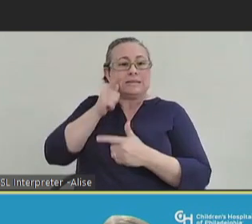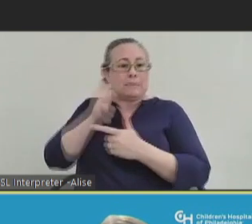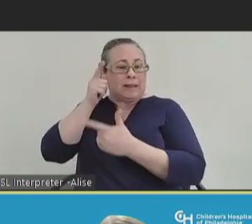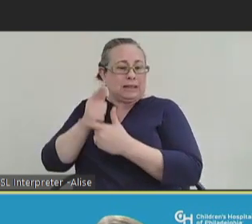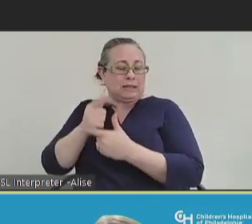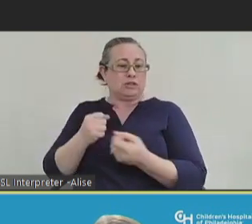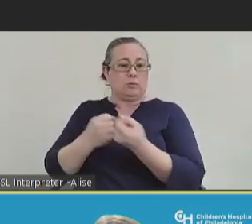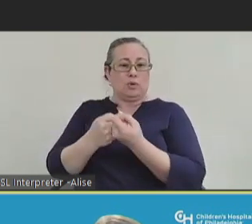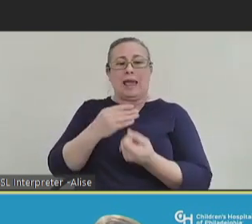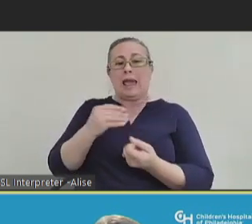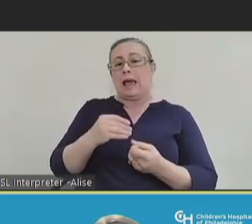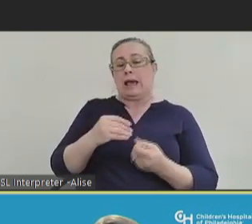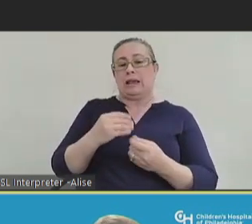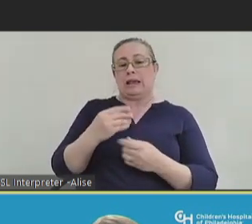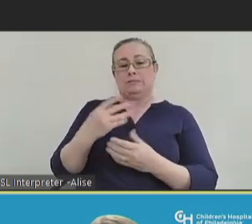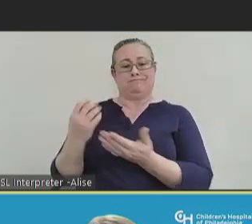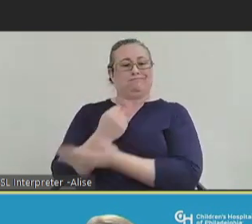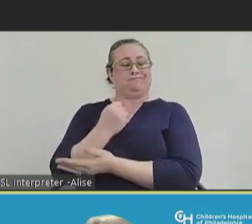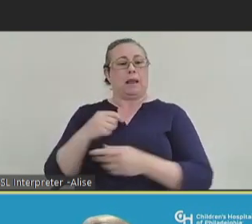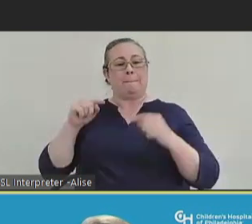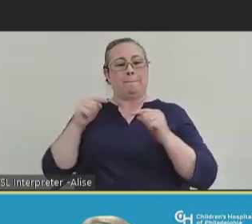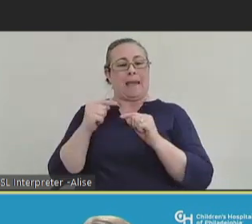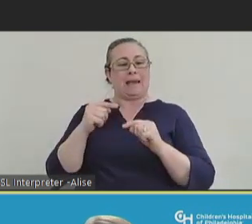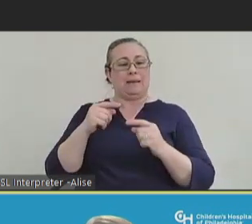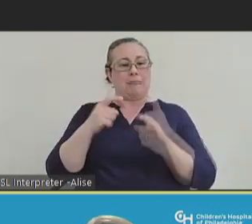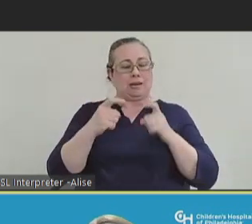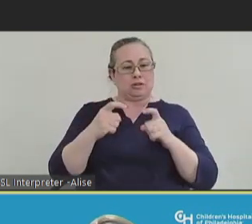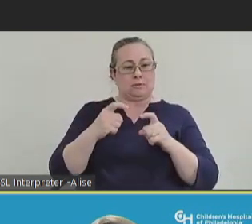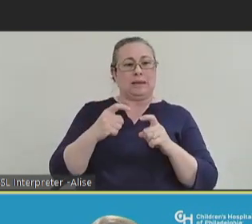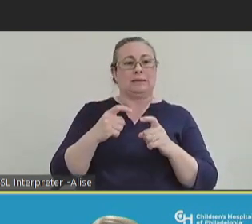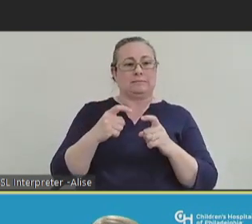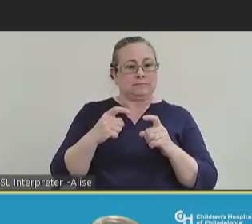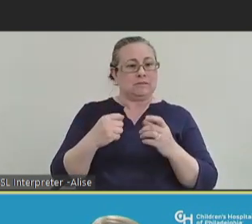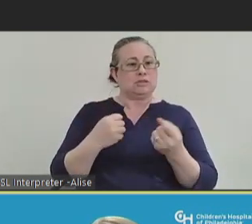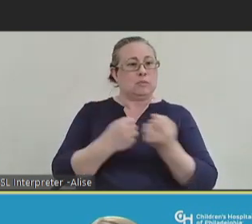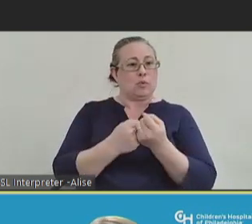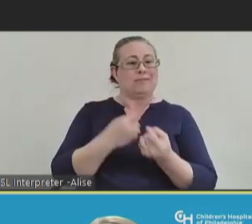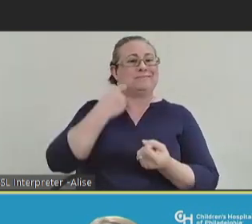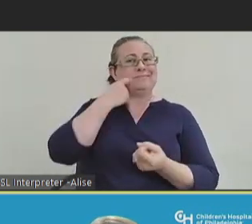pain management strategies, such as what the previous presenters really talked about